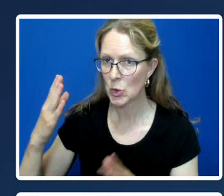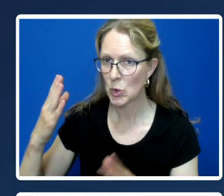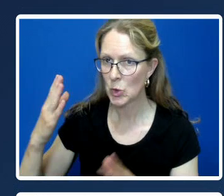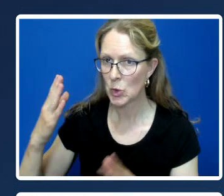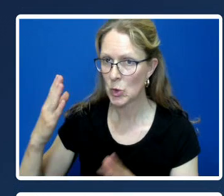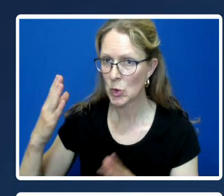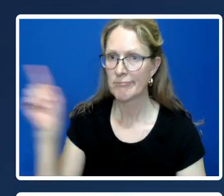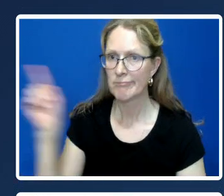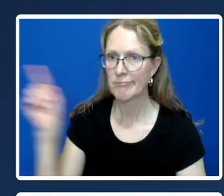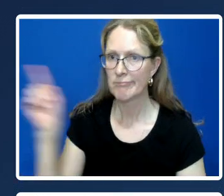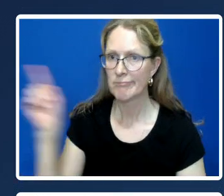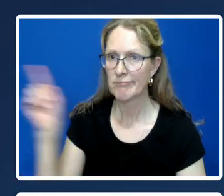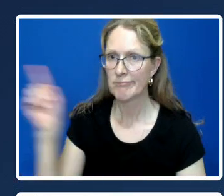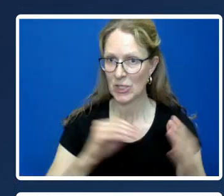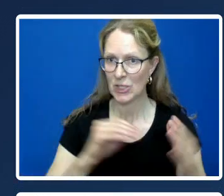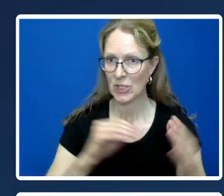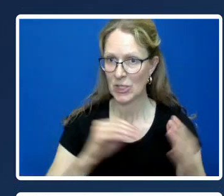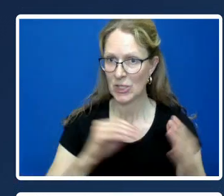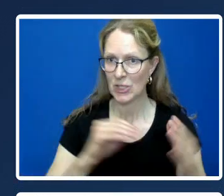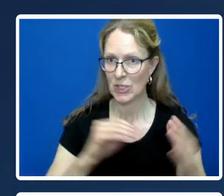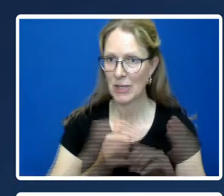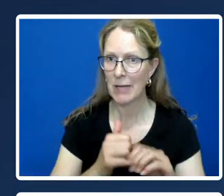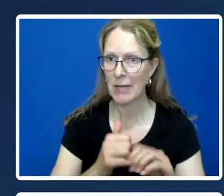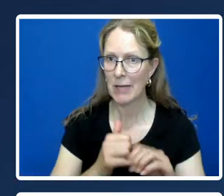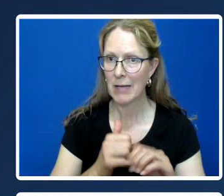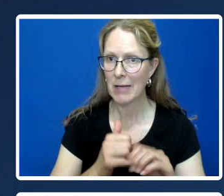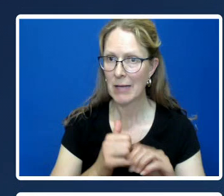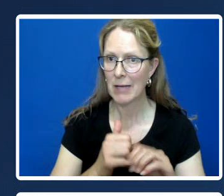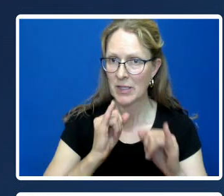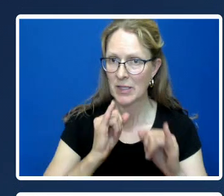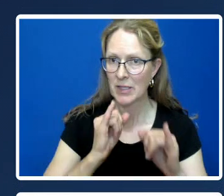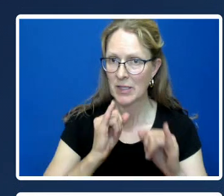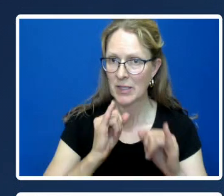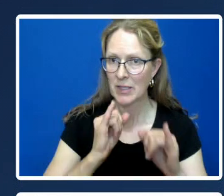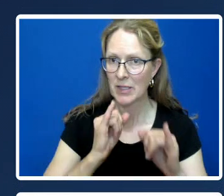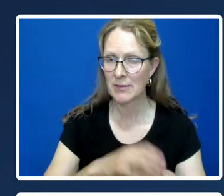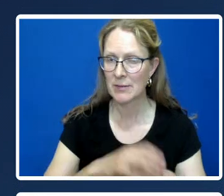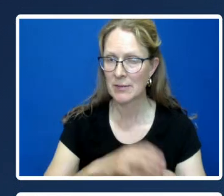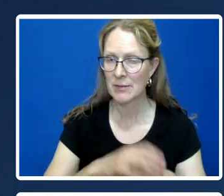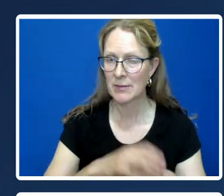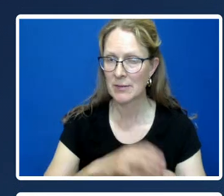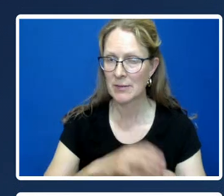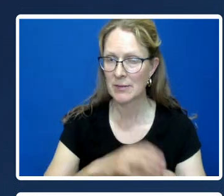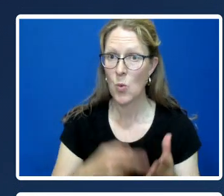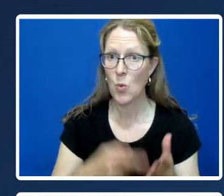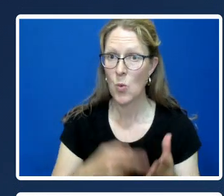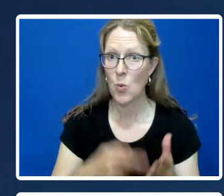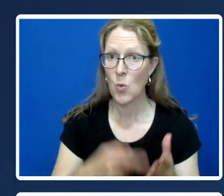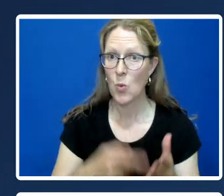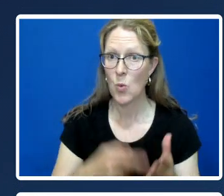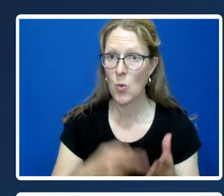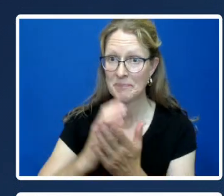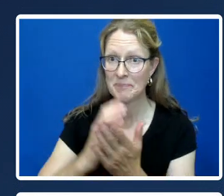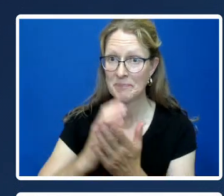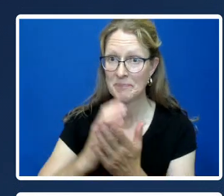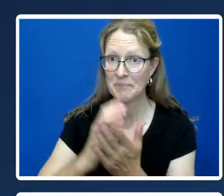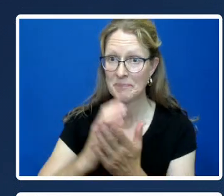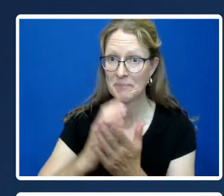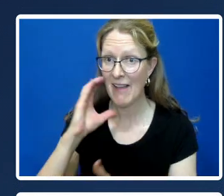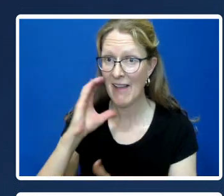And so, what you see pictured here are nine photos that I took of nine interviews of our students.